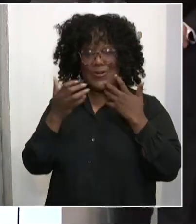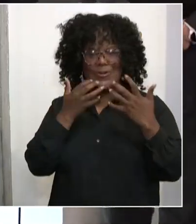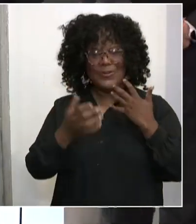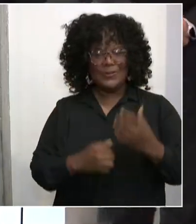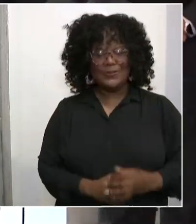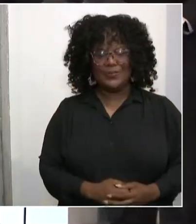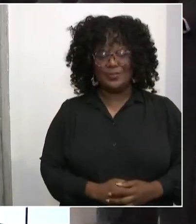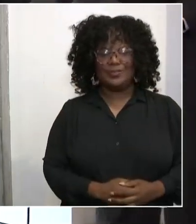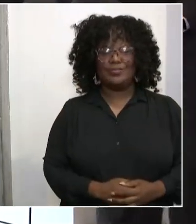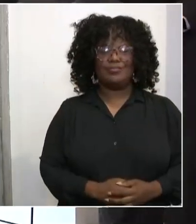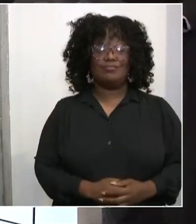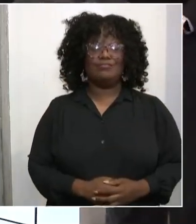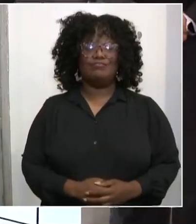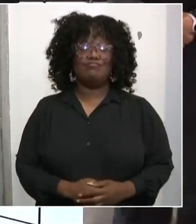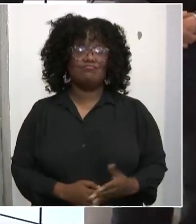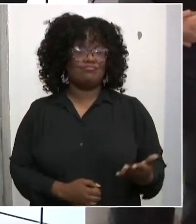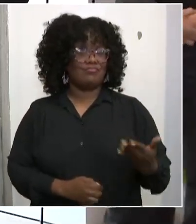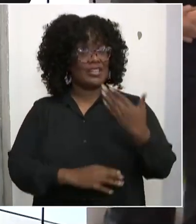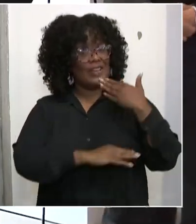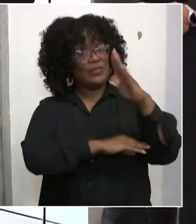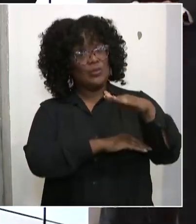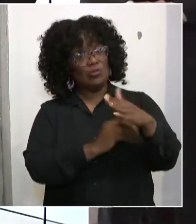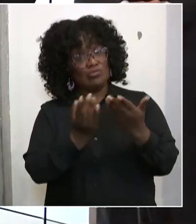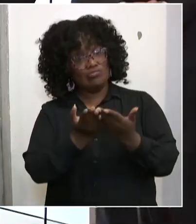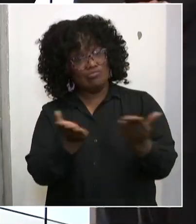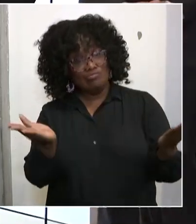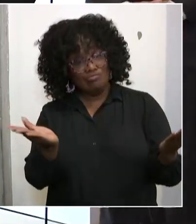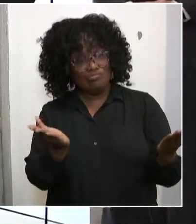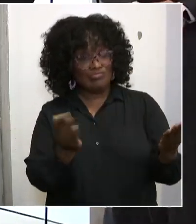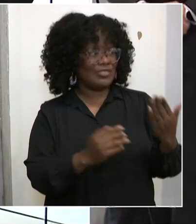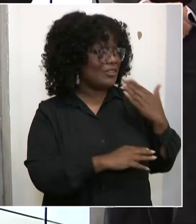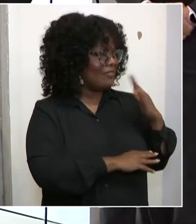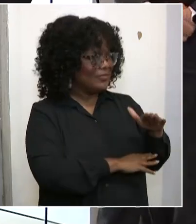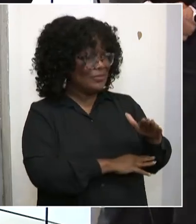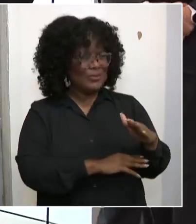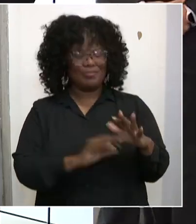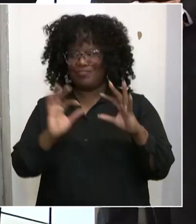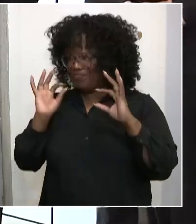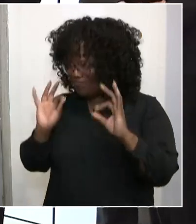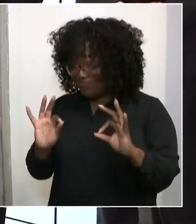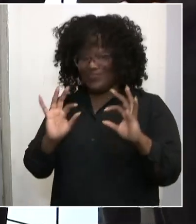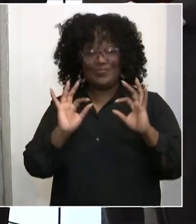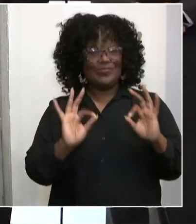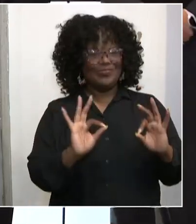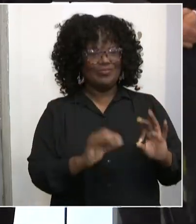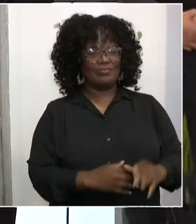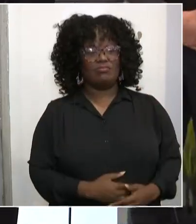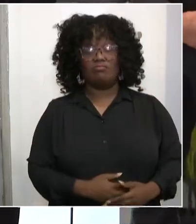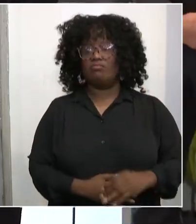Good afternoon everyone. All right, thank you, Mayor Bowser, as always, for your leadership,